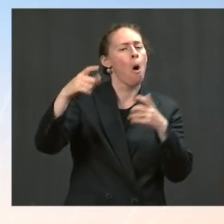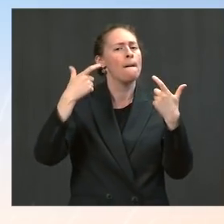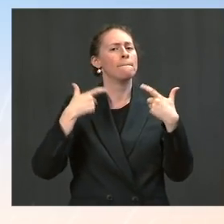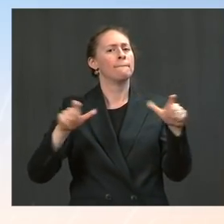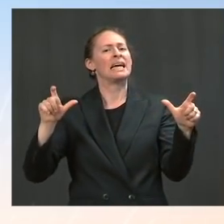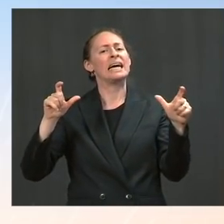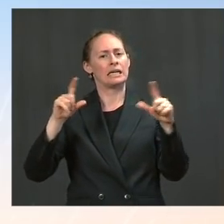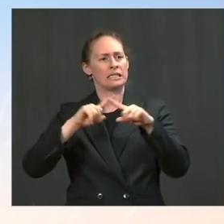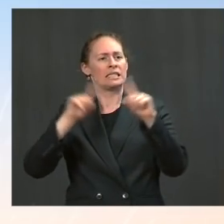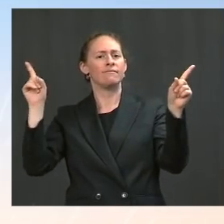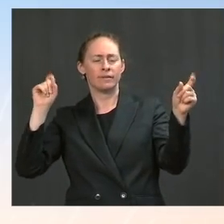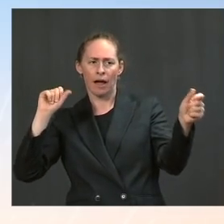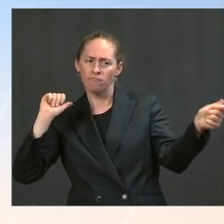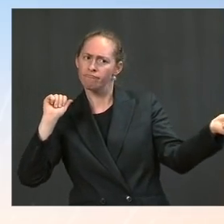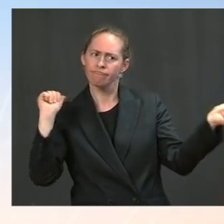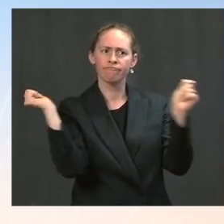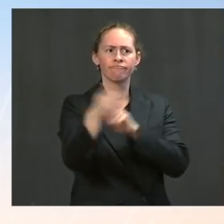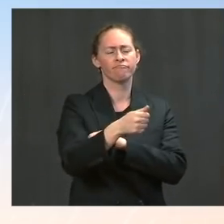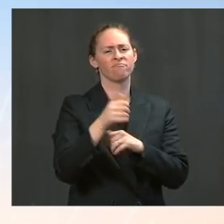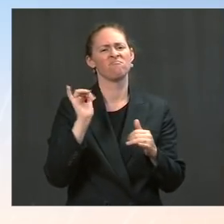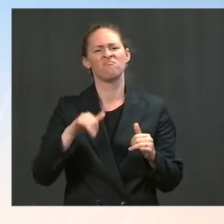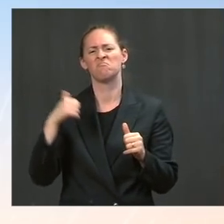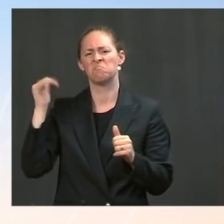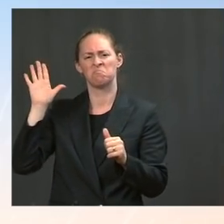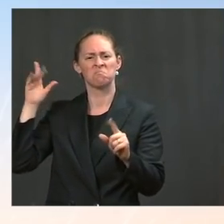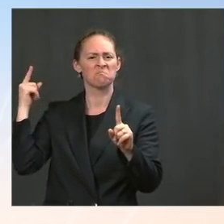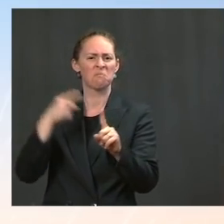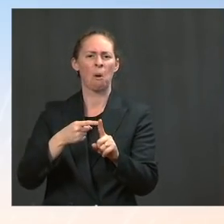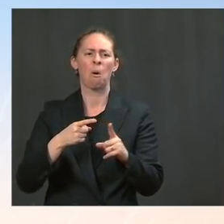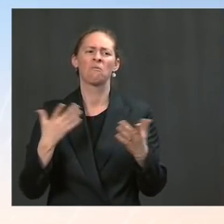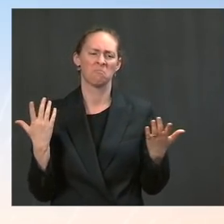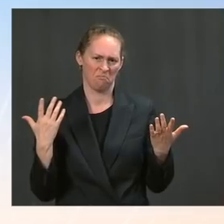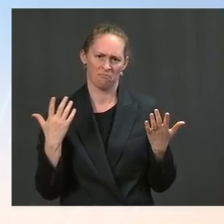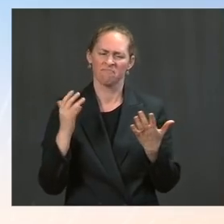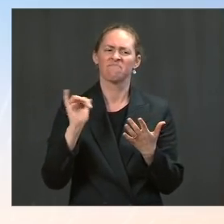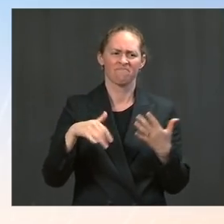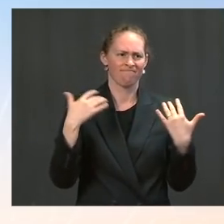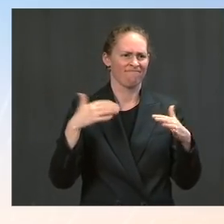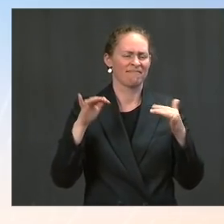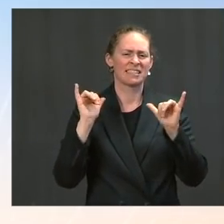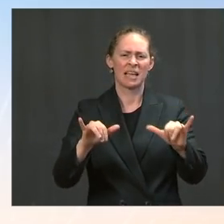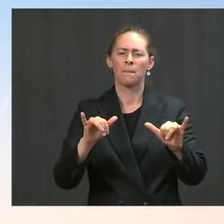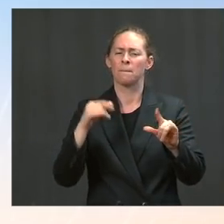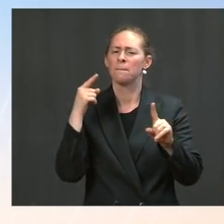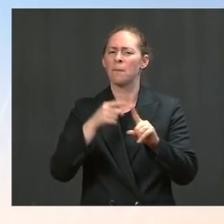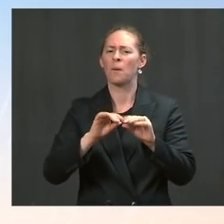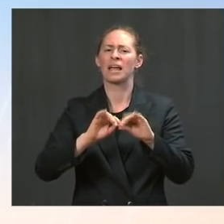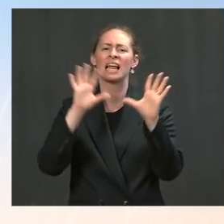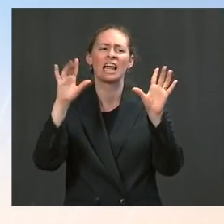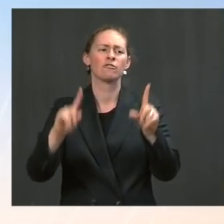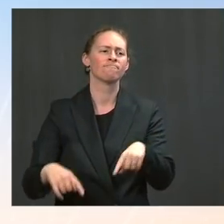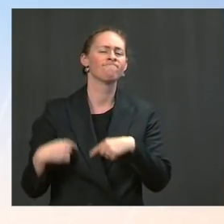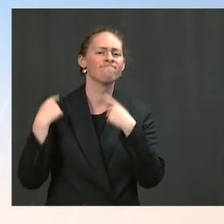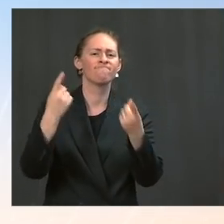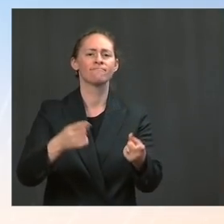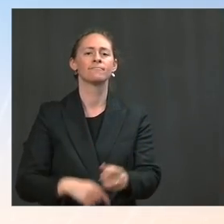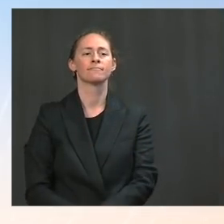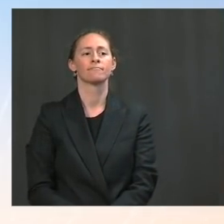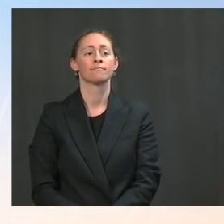That's always been the case throughout history. In terms of what he will say and do, I don't have any scheduling announcements for you at this point in time,